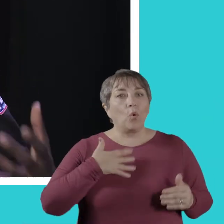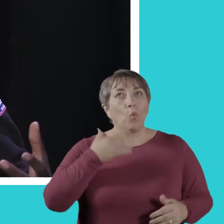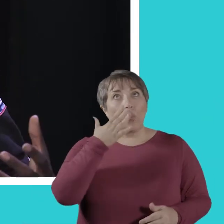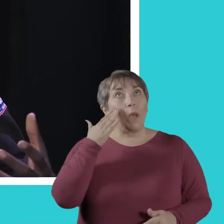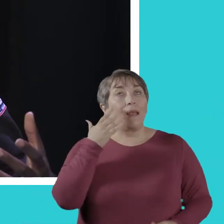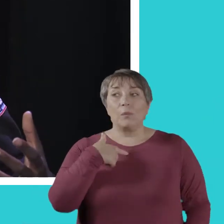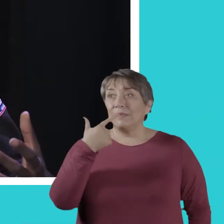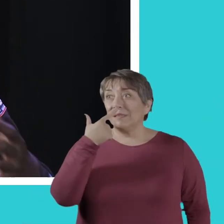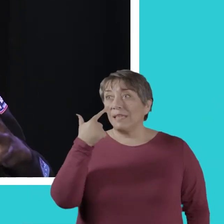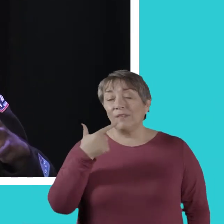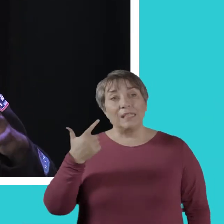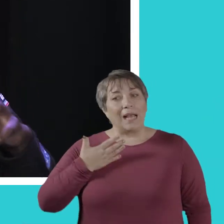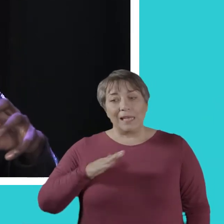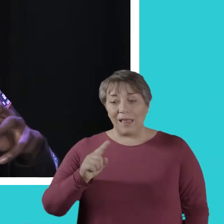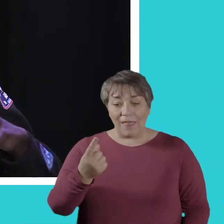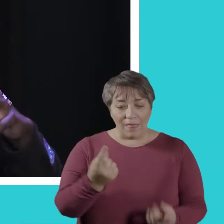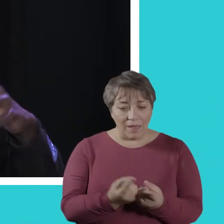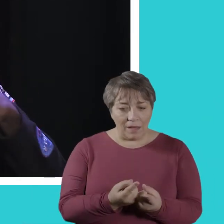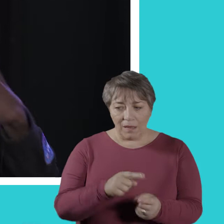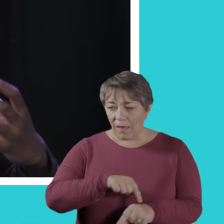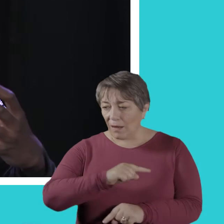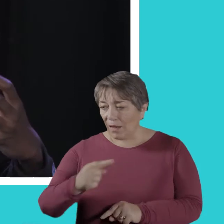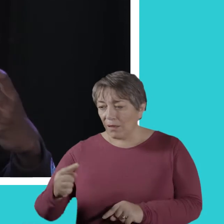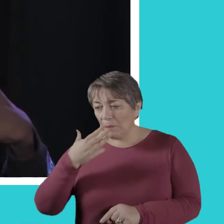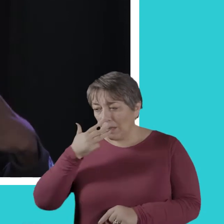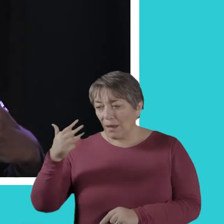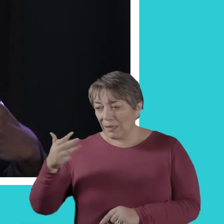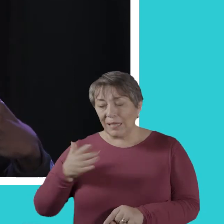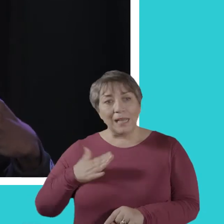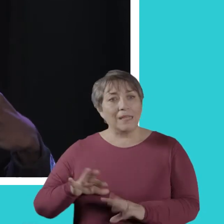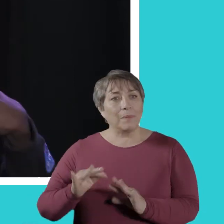different. So all of that is important and then in regards to tolerance it's me understanding that